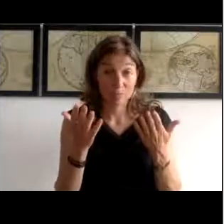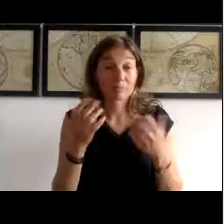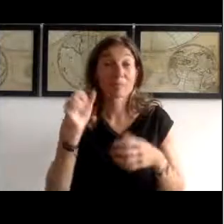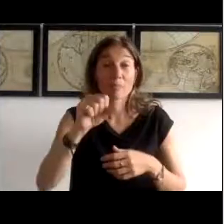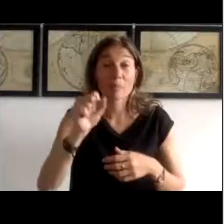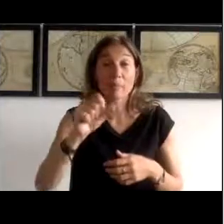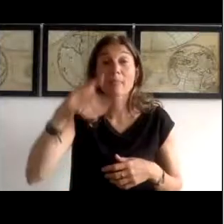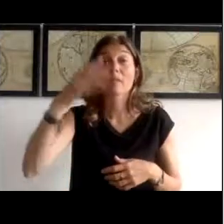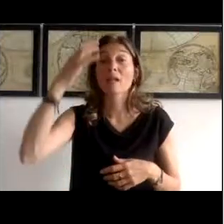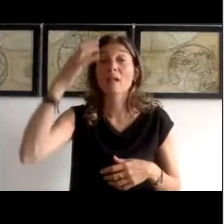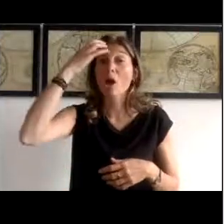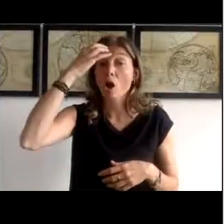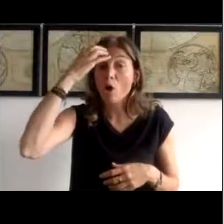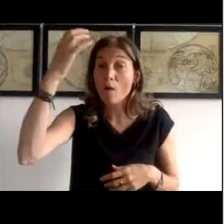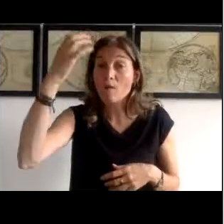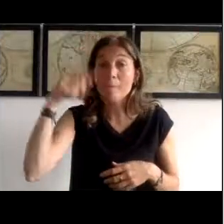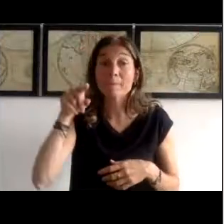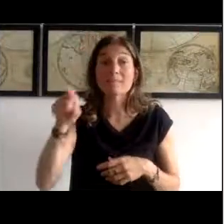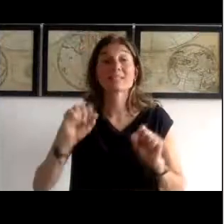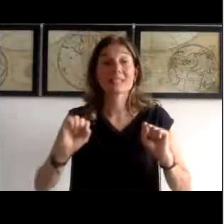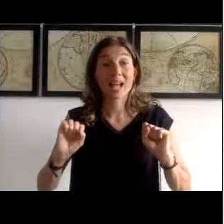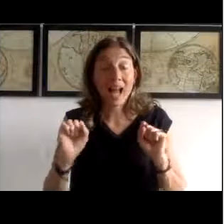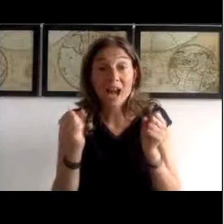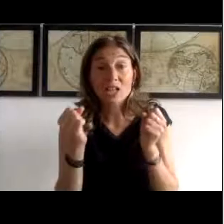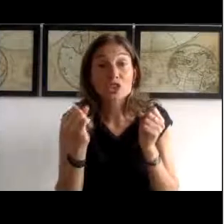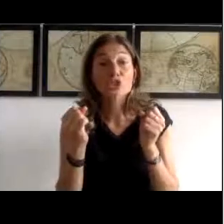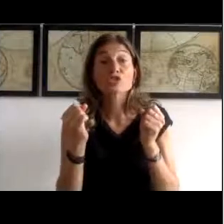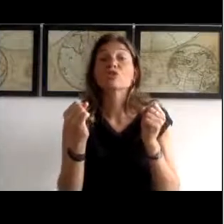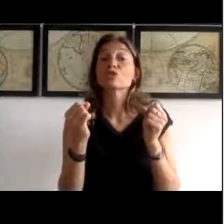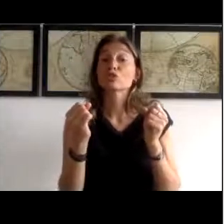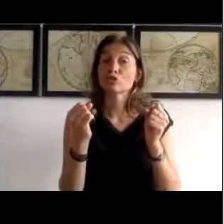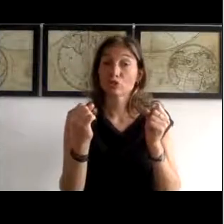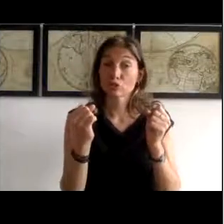We're thinking for example about expanding the work